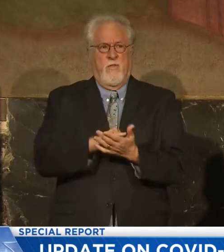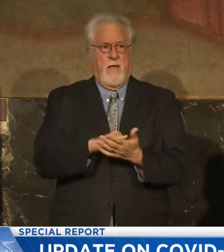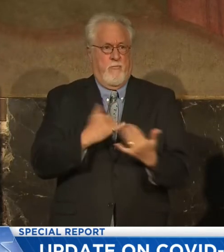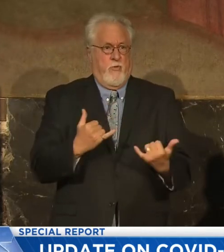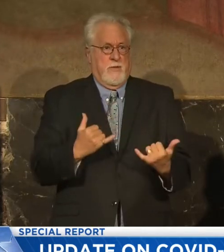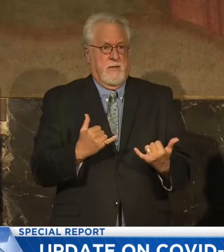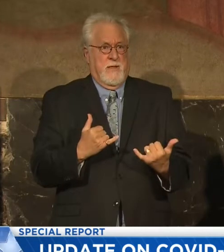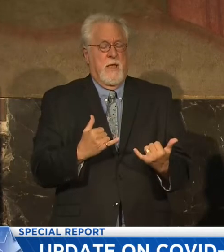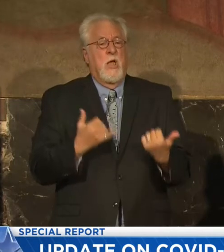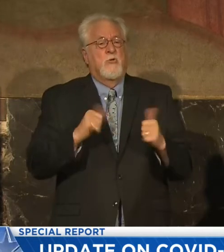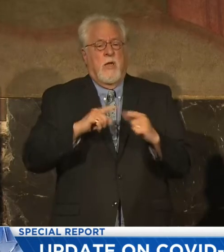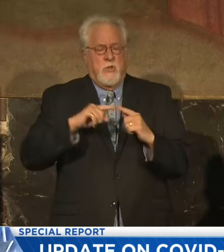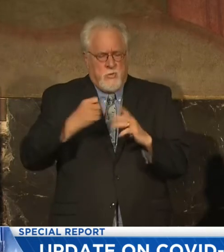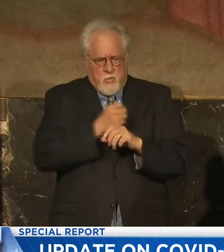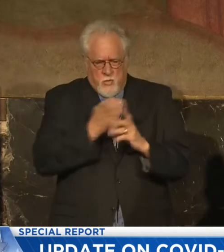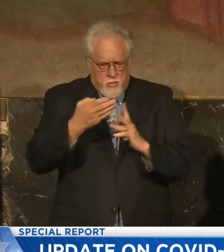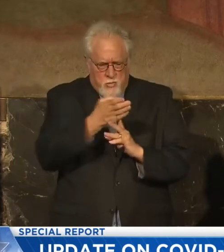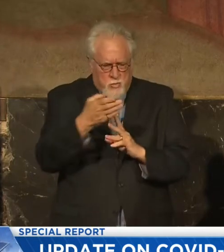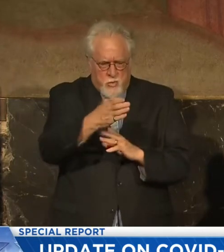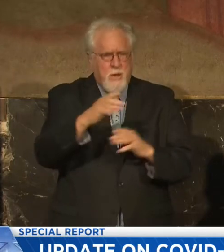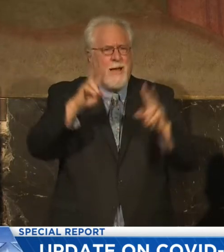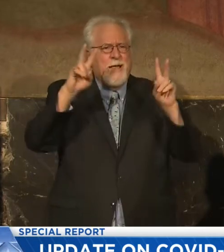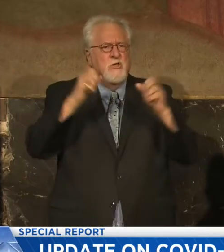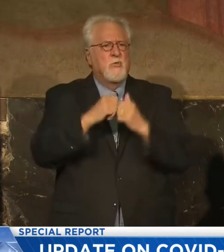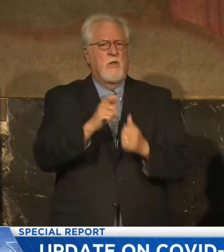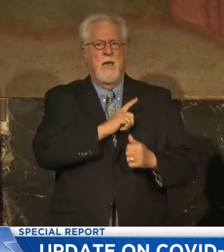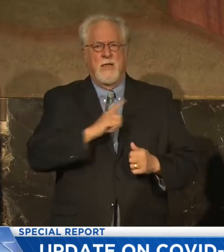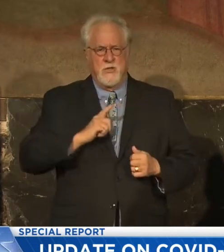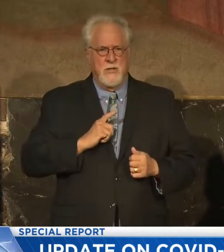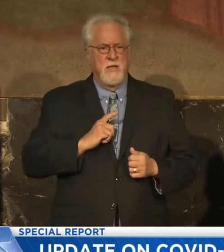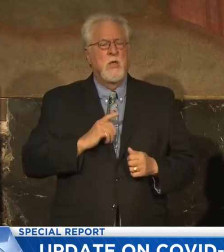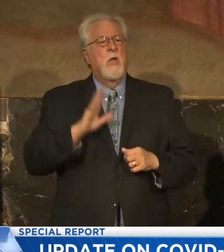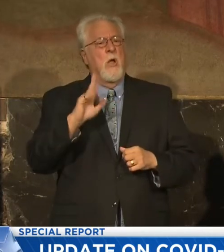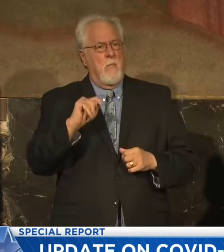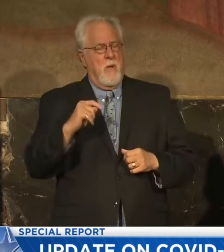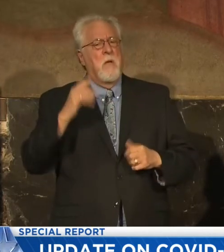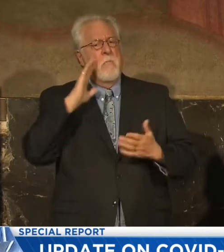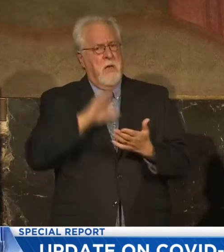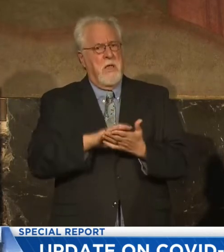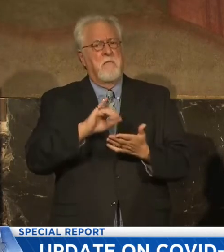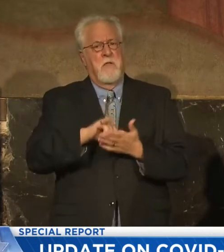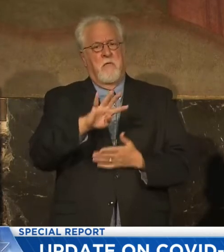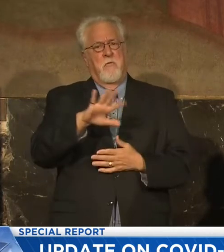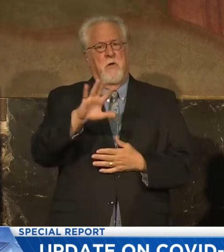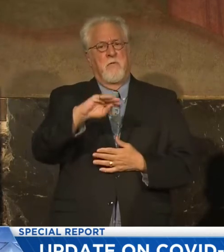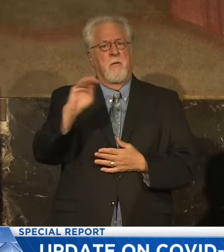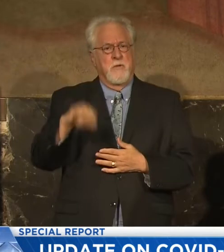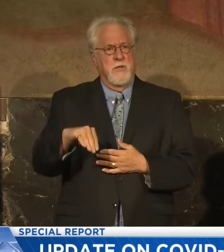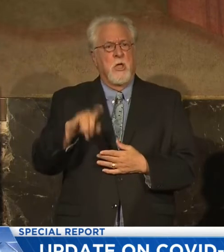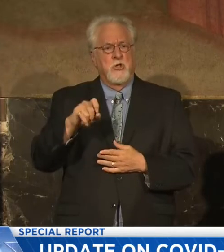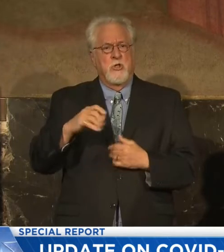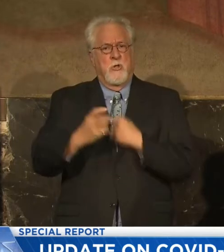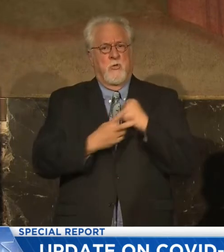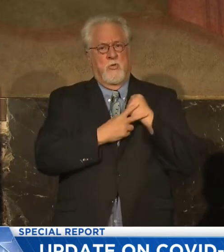STATIONS -- I'M SORRY FIRE DEPARTMENT THAT YOU JUST MENTIONED. AND SO WE'RE WORKING ON THAT PRESENTLY.